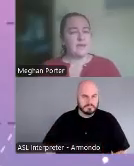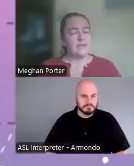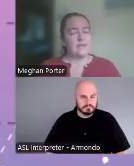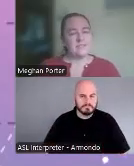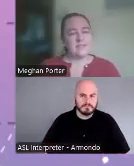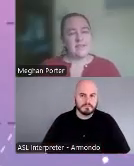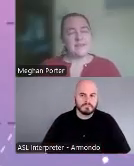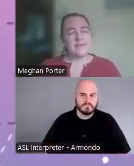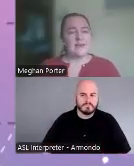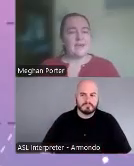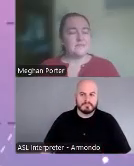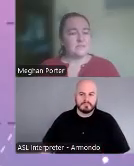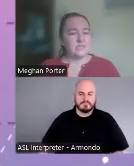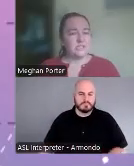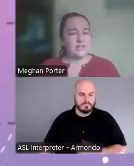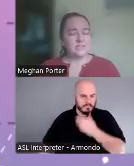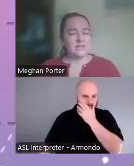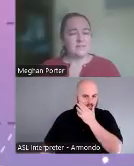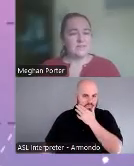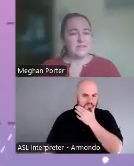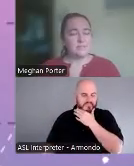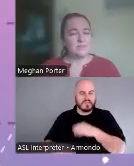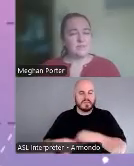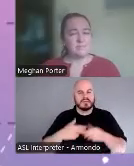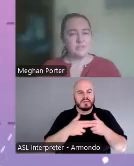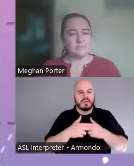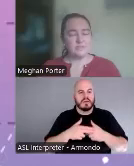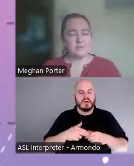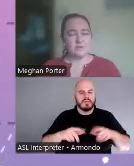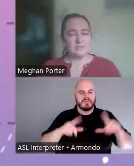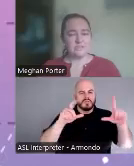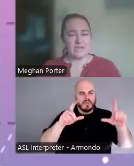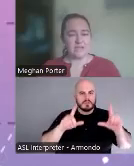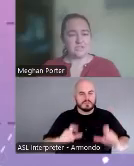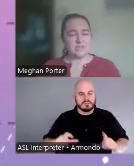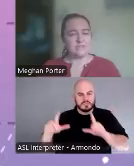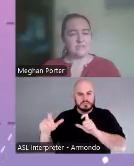On this slide, I have screenshots of the top three posts with the most interactions.